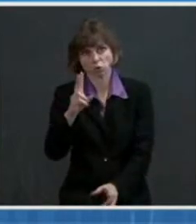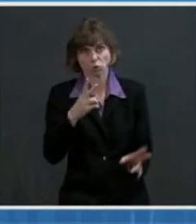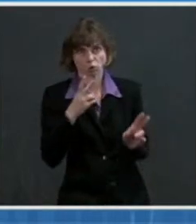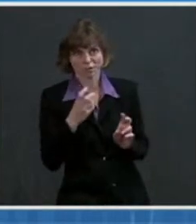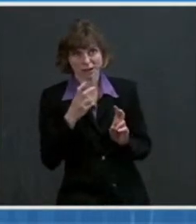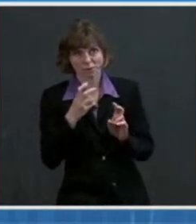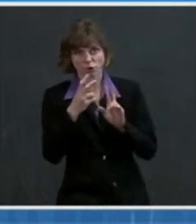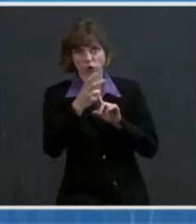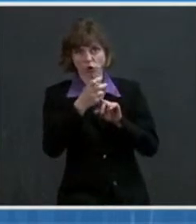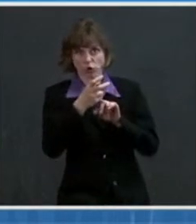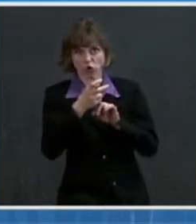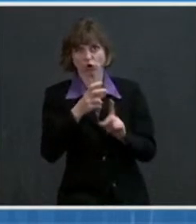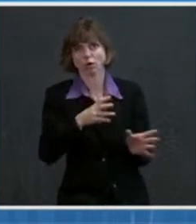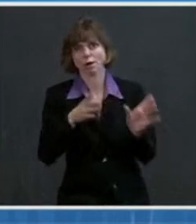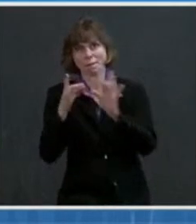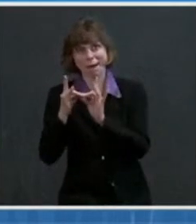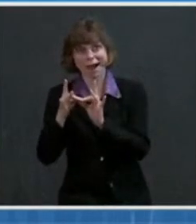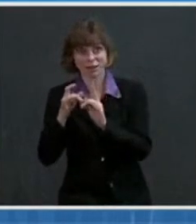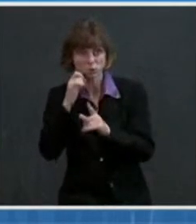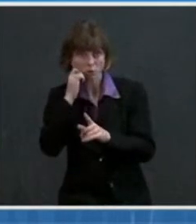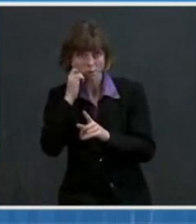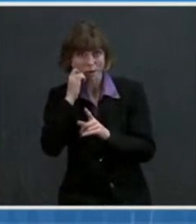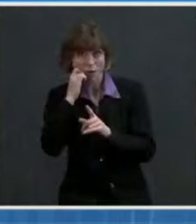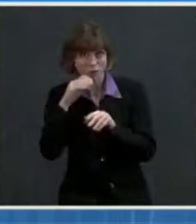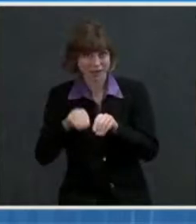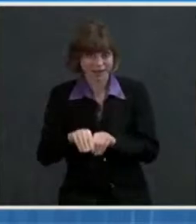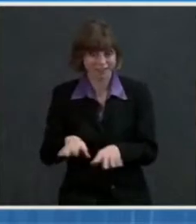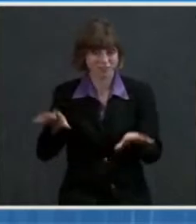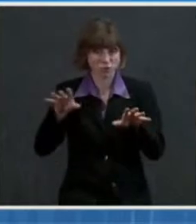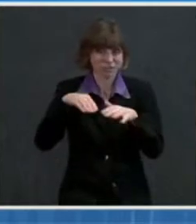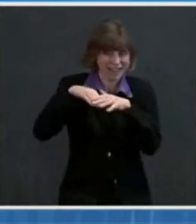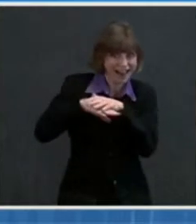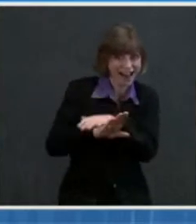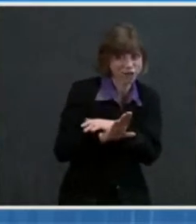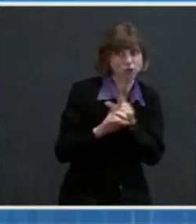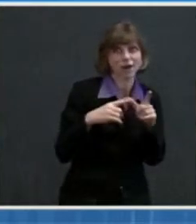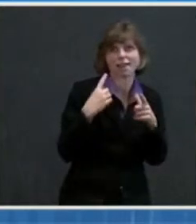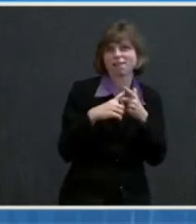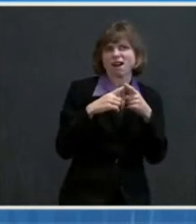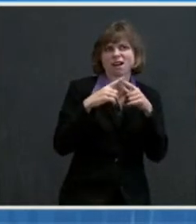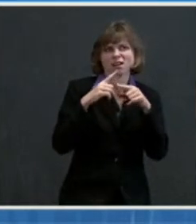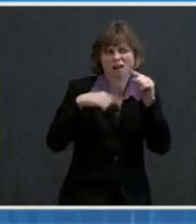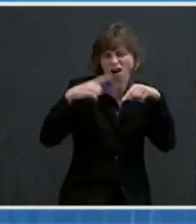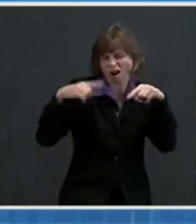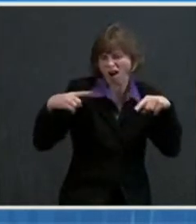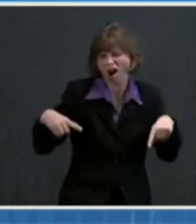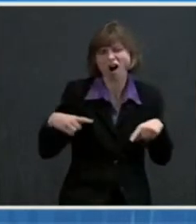IN THE UPPER LEFT IT PROTEIN BINDING TO THE ACE RECEPTOR AND